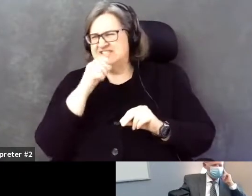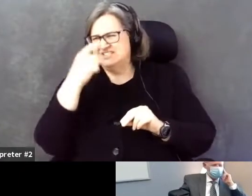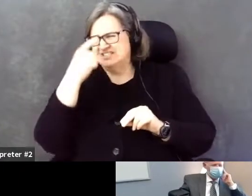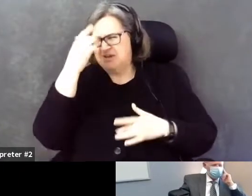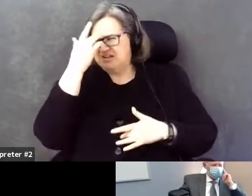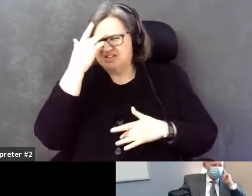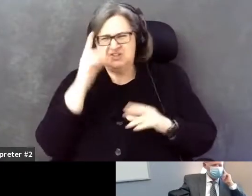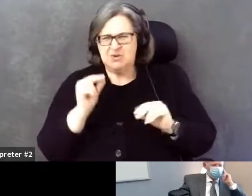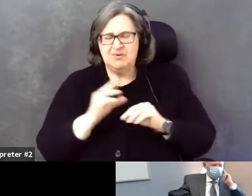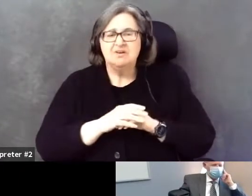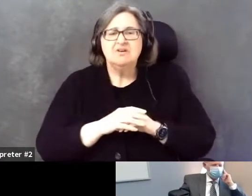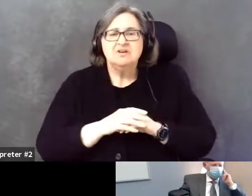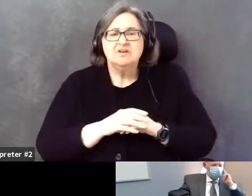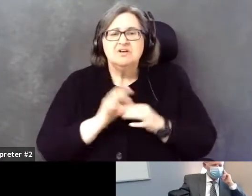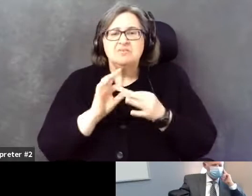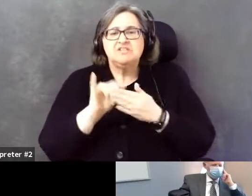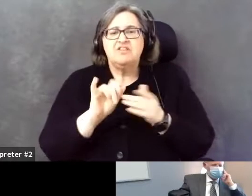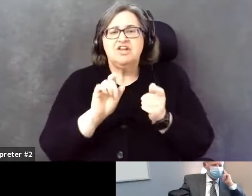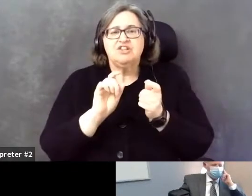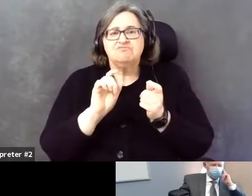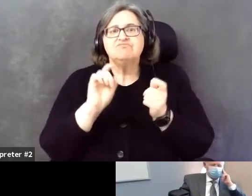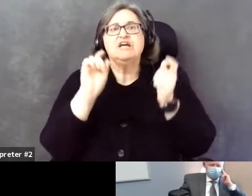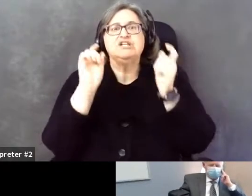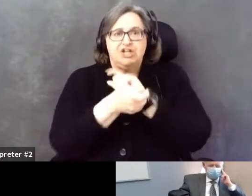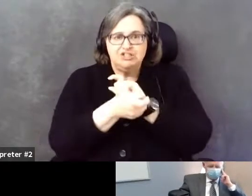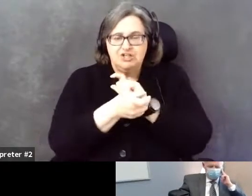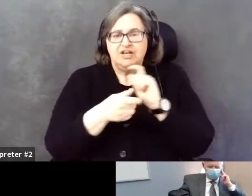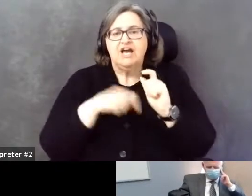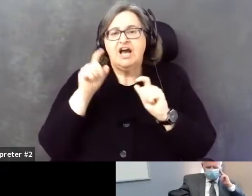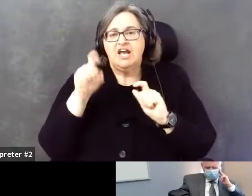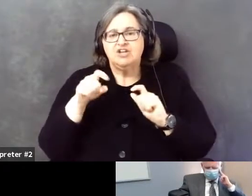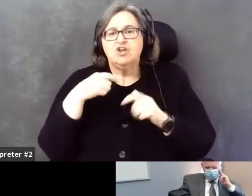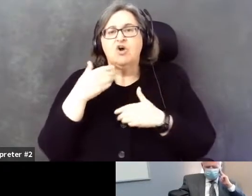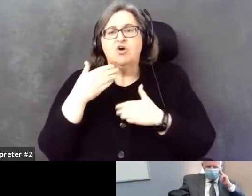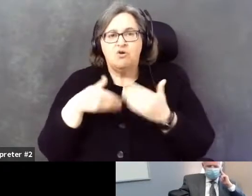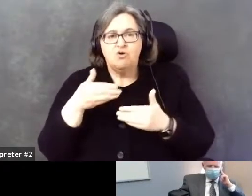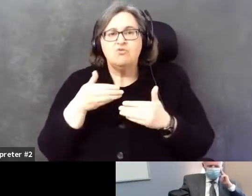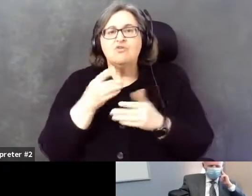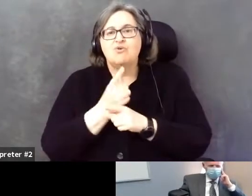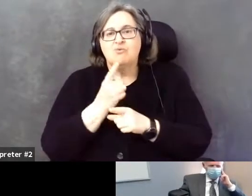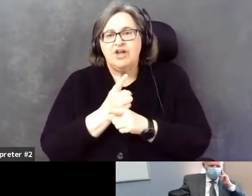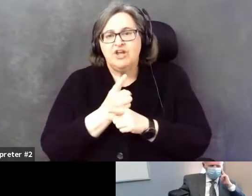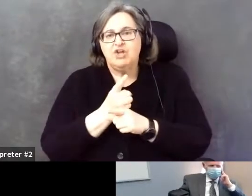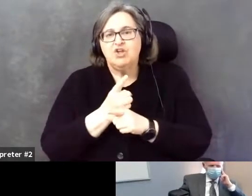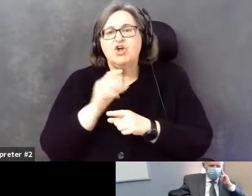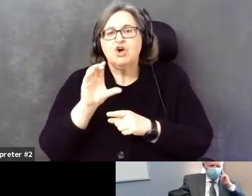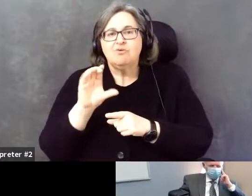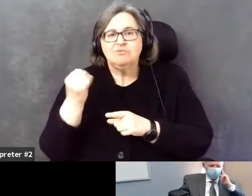Based on that they changed their mind. I had to go through the regular criminal system.